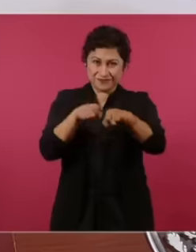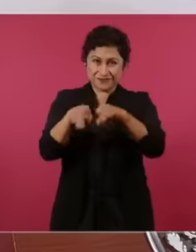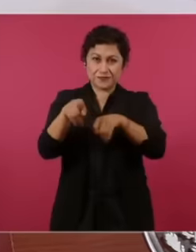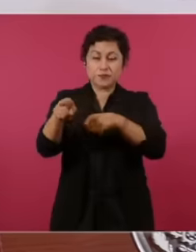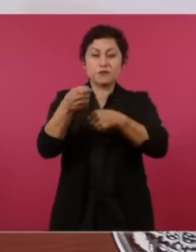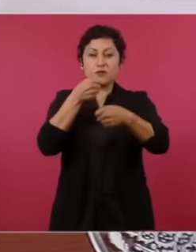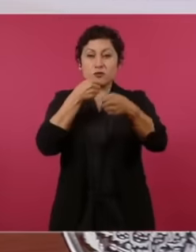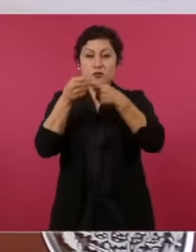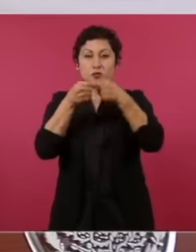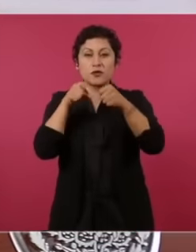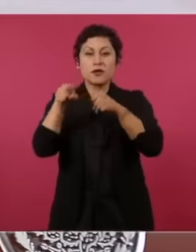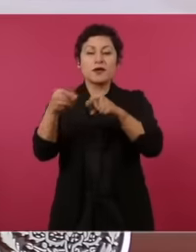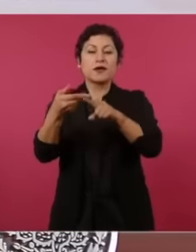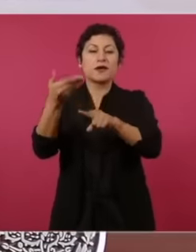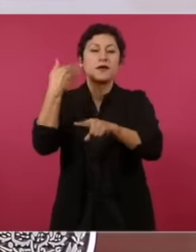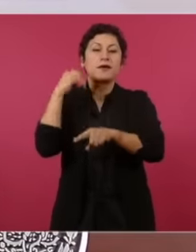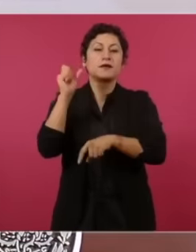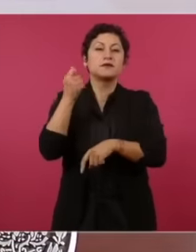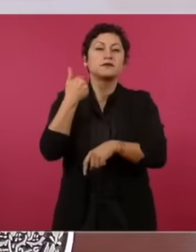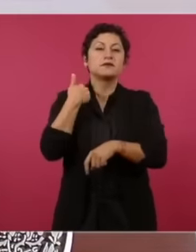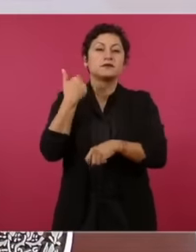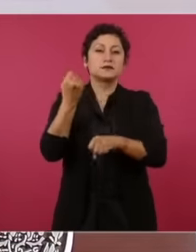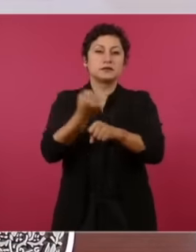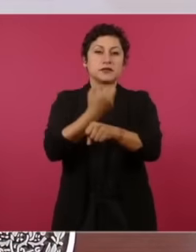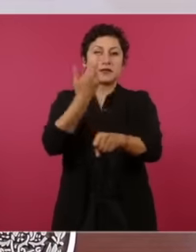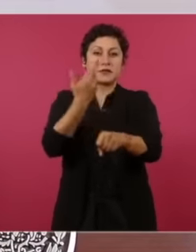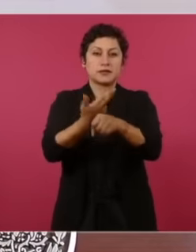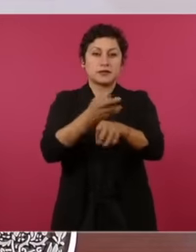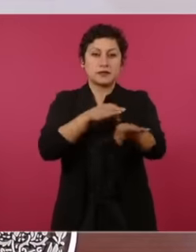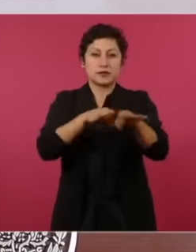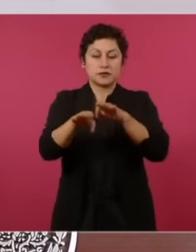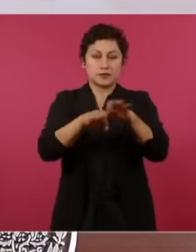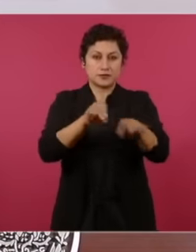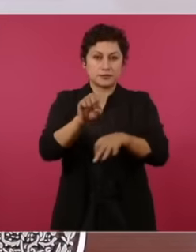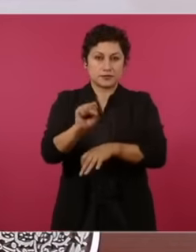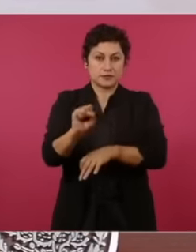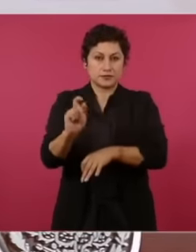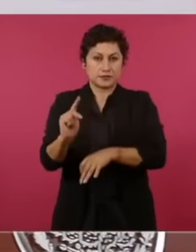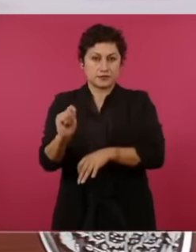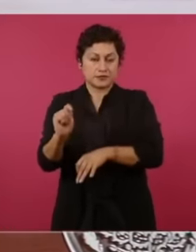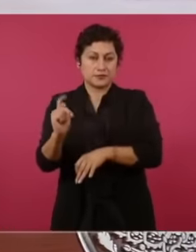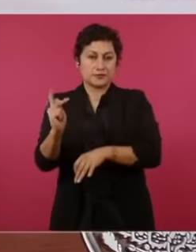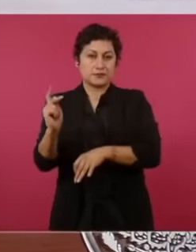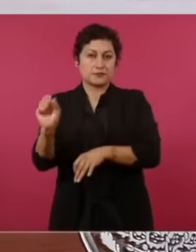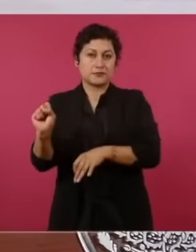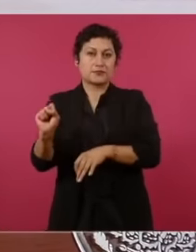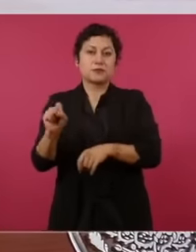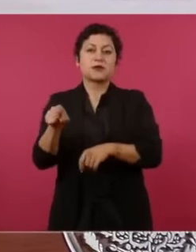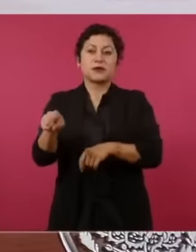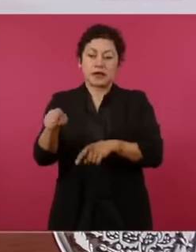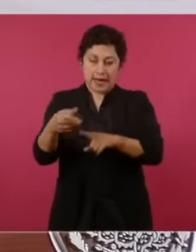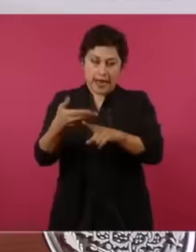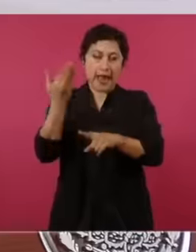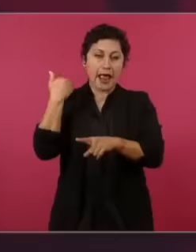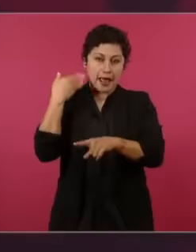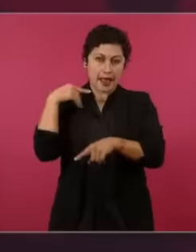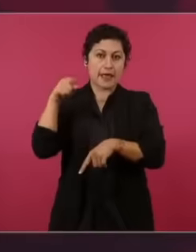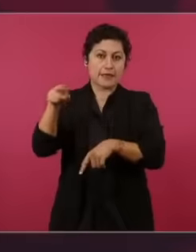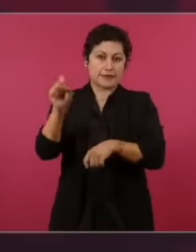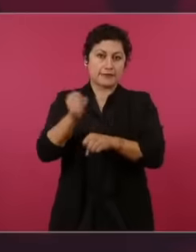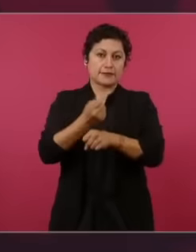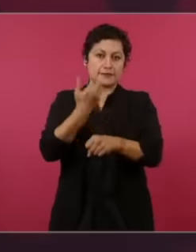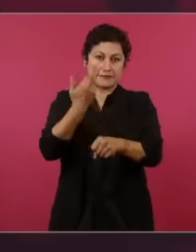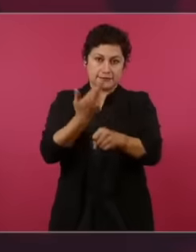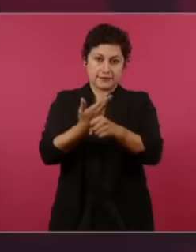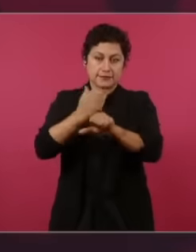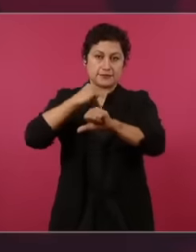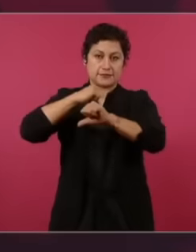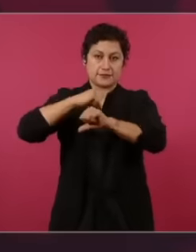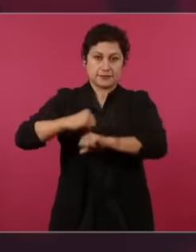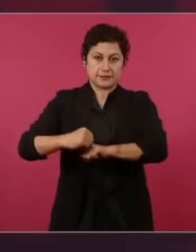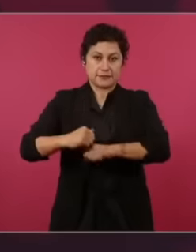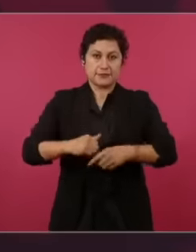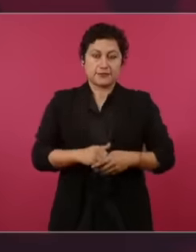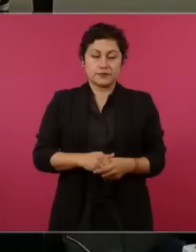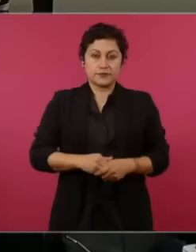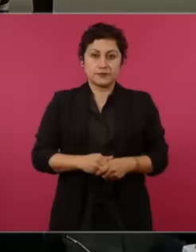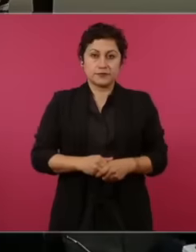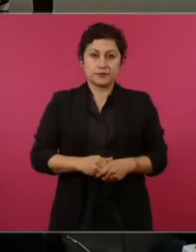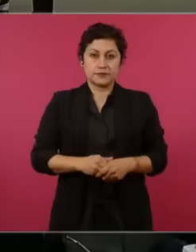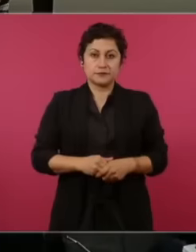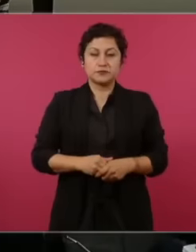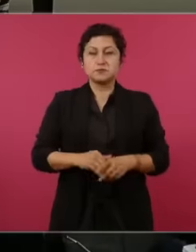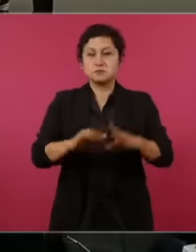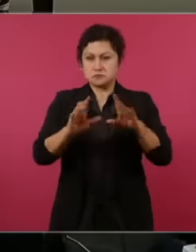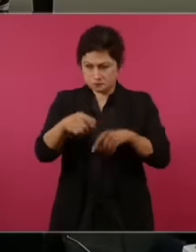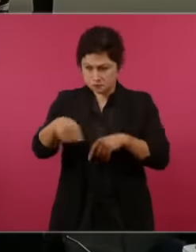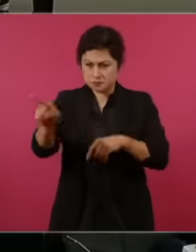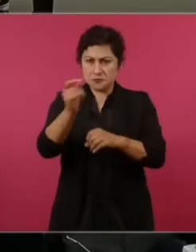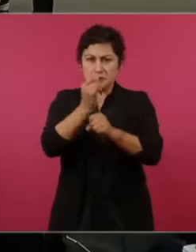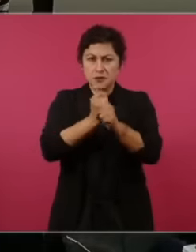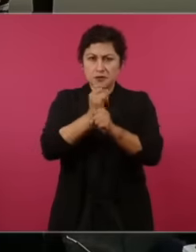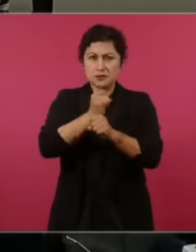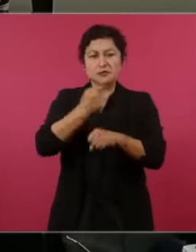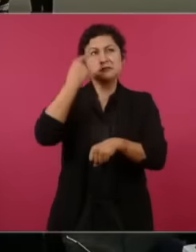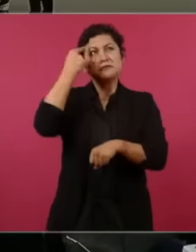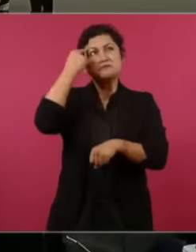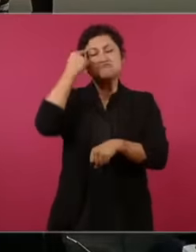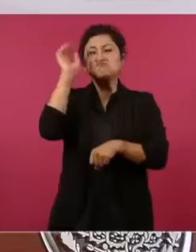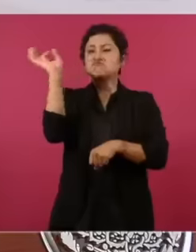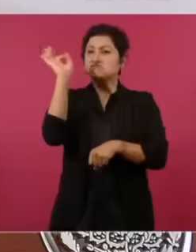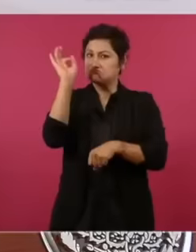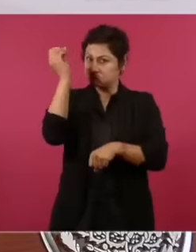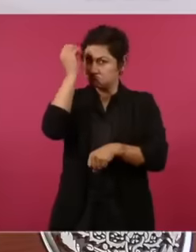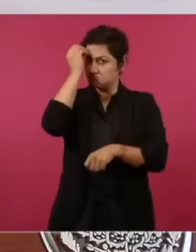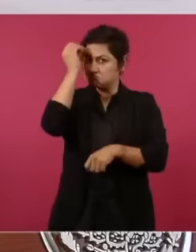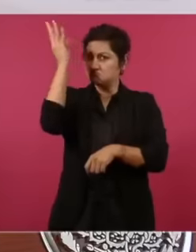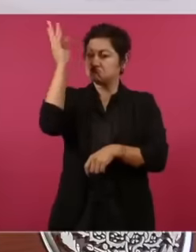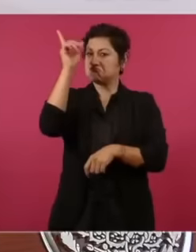labor was secretary, let's see because my memory is failing me but I do believe that